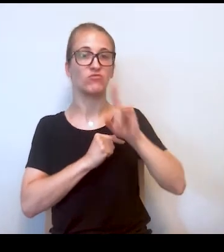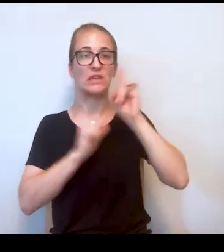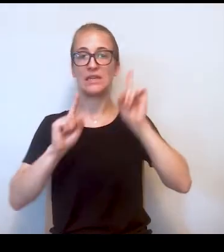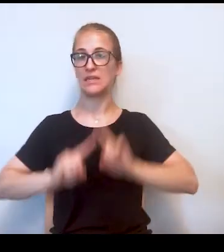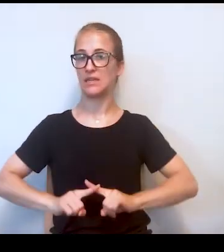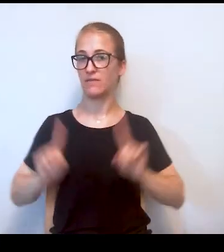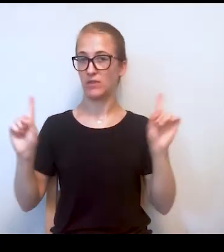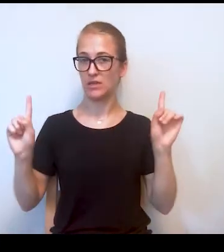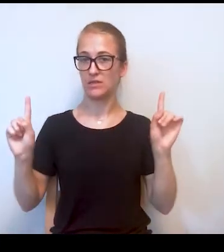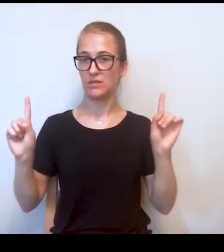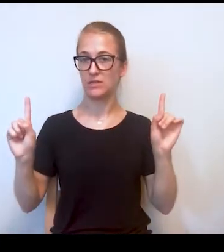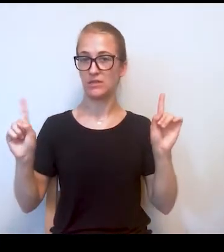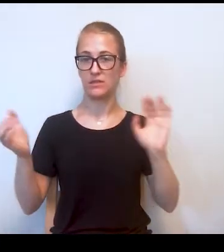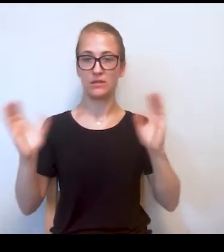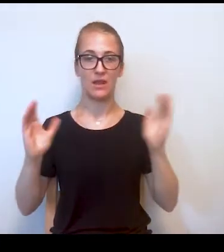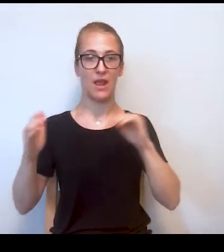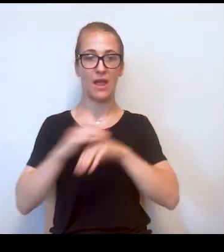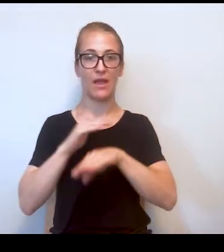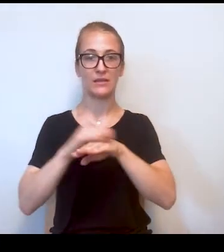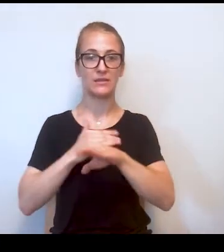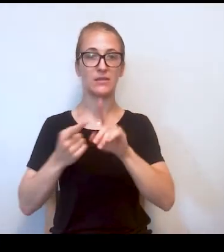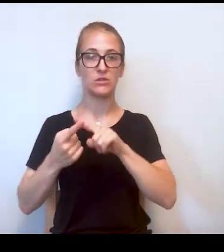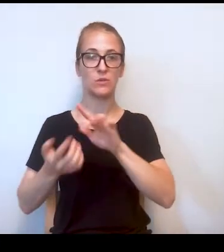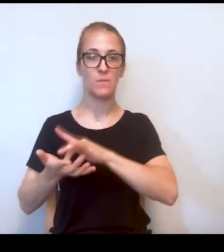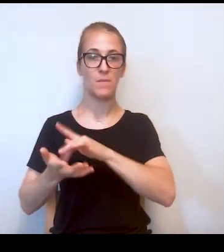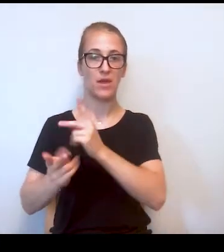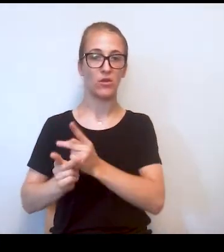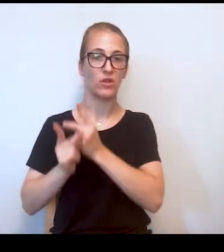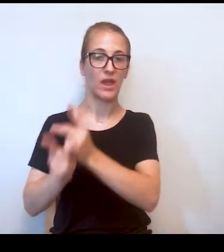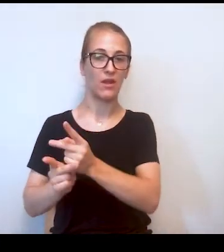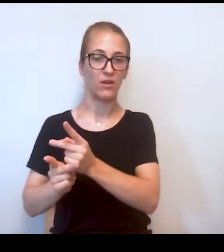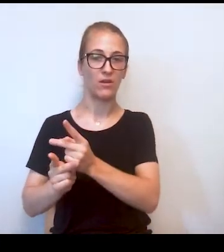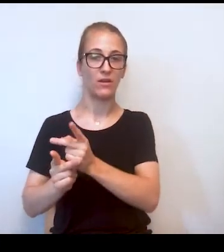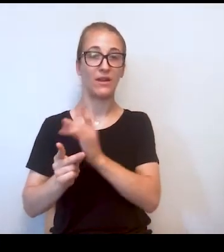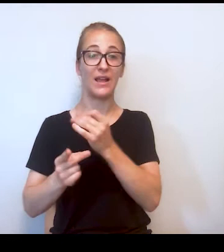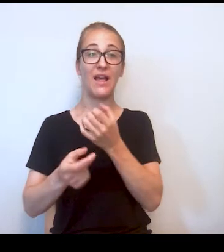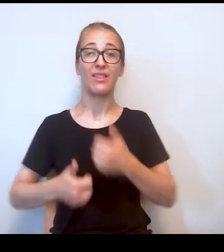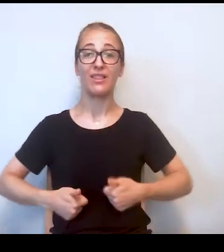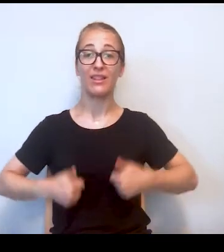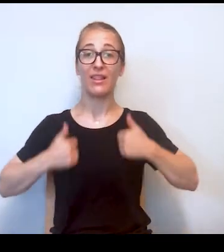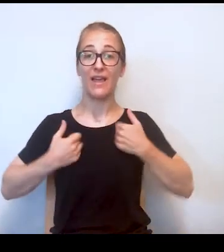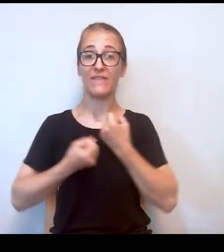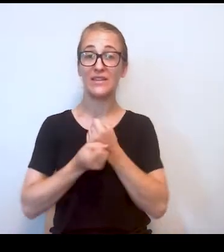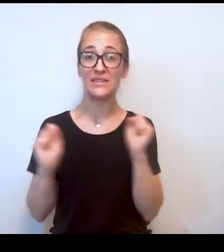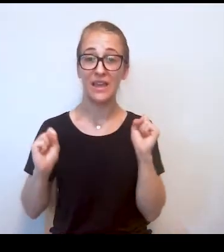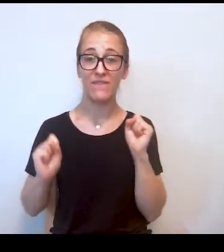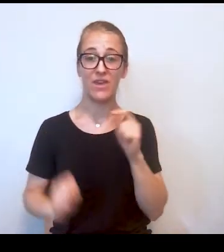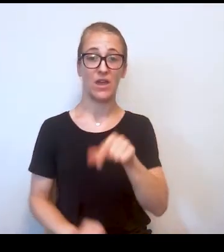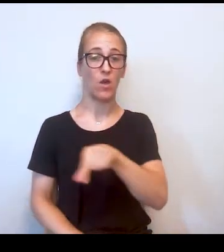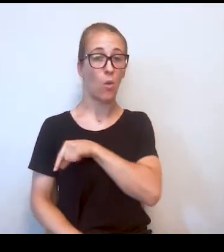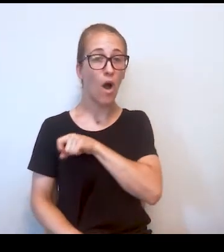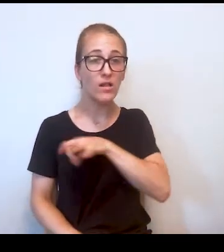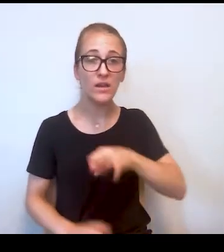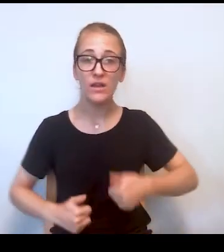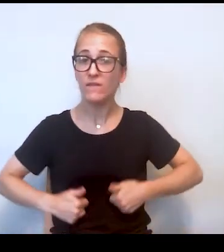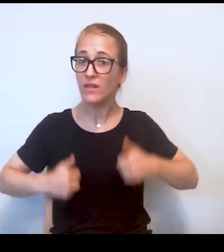which is life-saving, quality-of-life saving, a human right for people experiencing these disabilities.